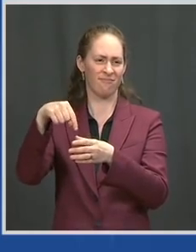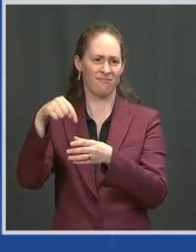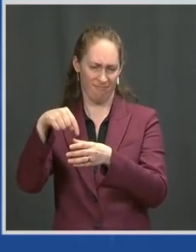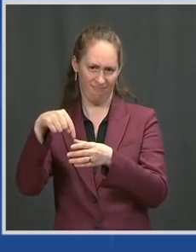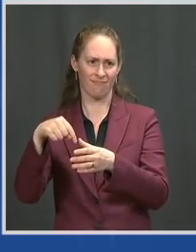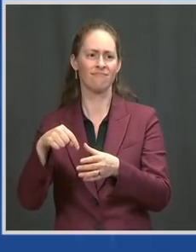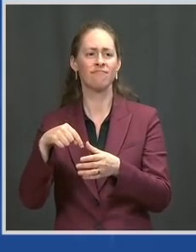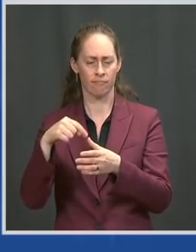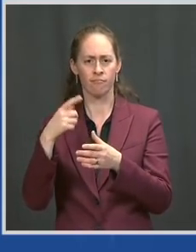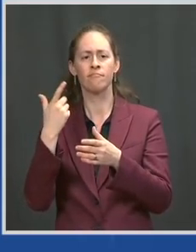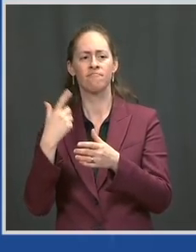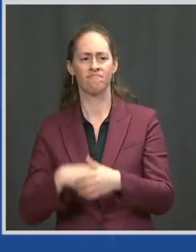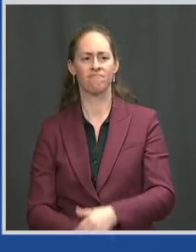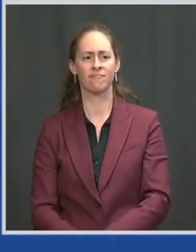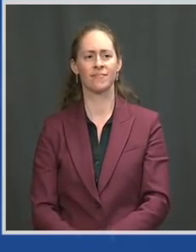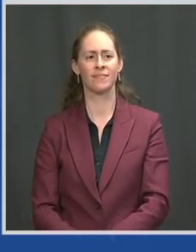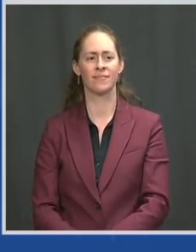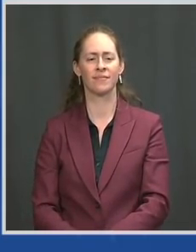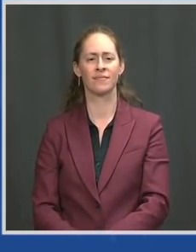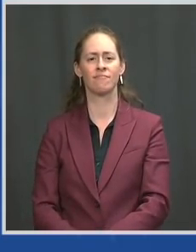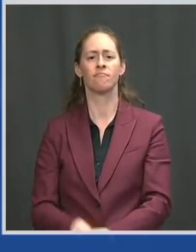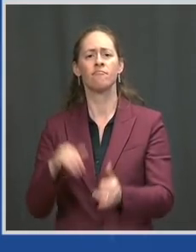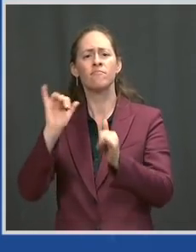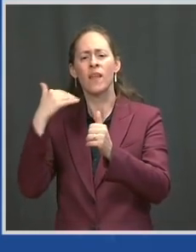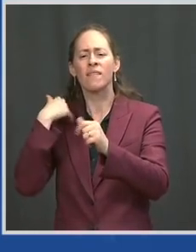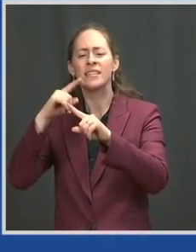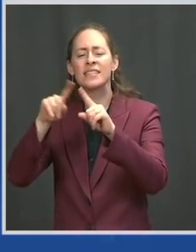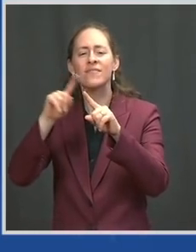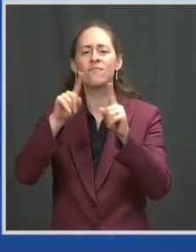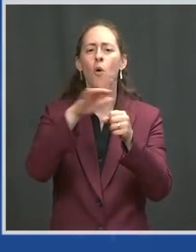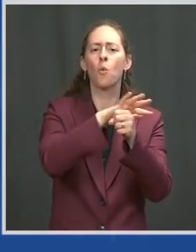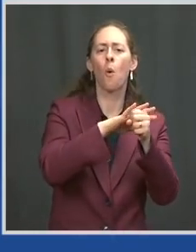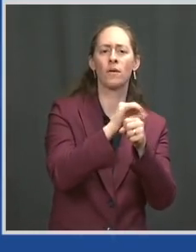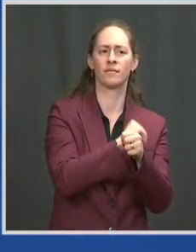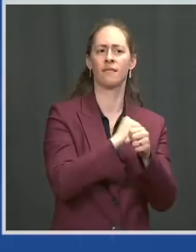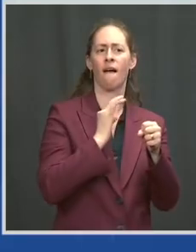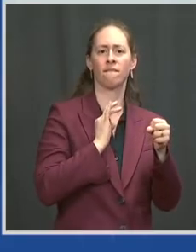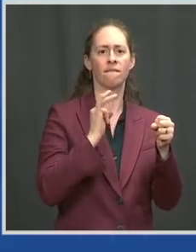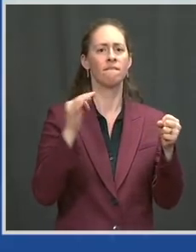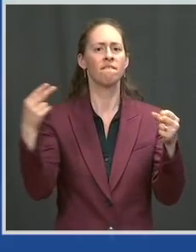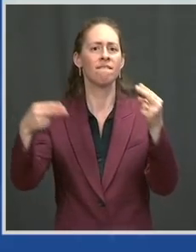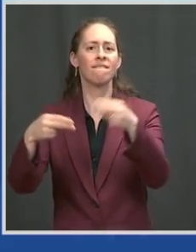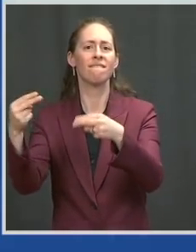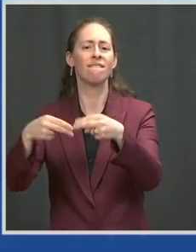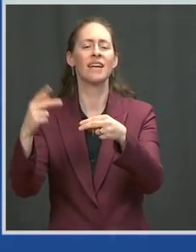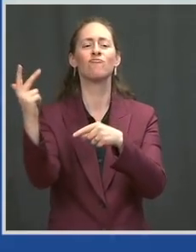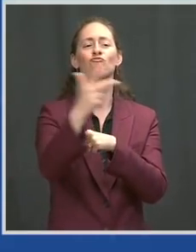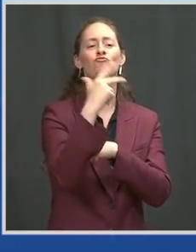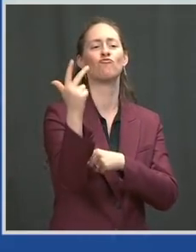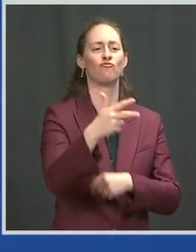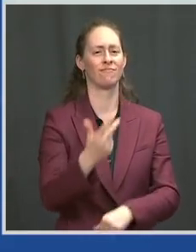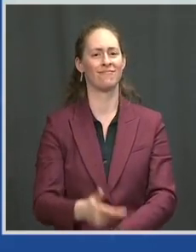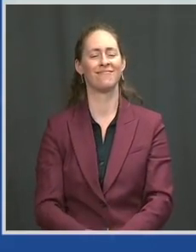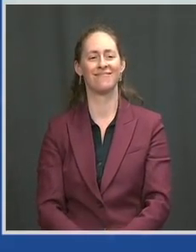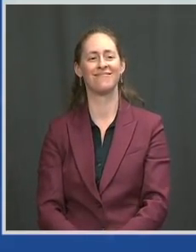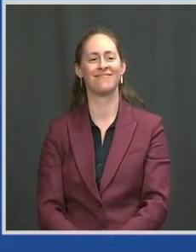And I've seen people delighted -- being able to drive up; get out; walk through the trailer; sit for -- sit back in their car for 15 minutes;